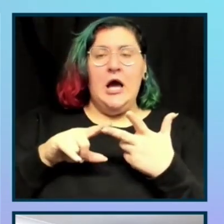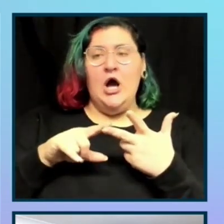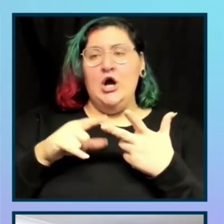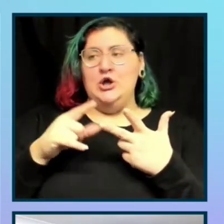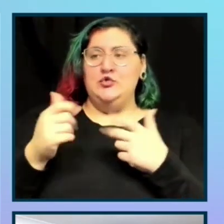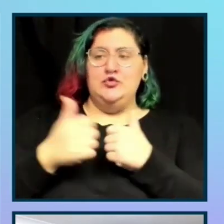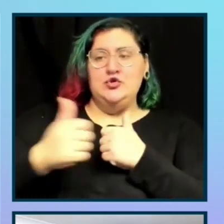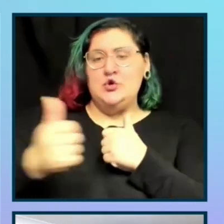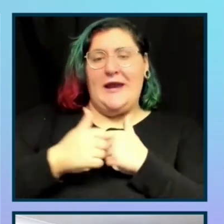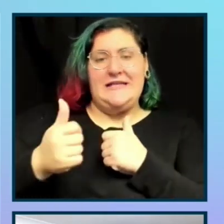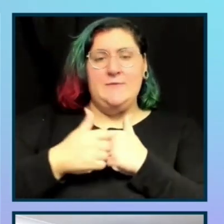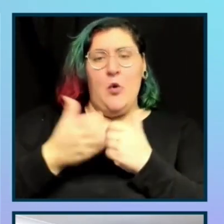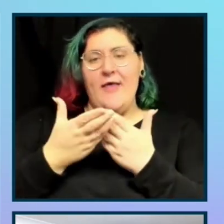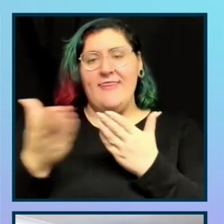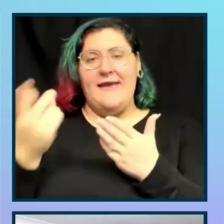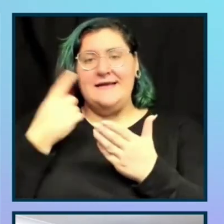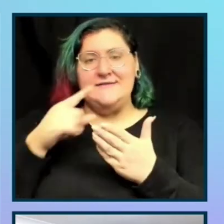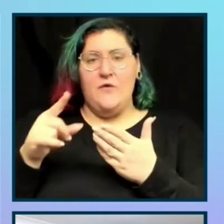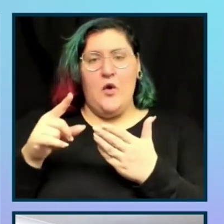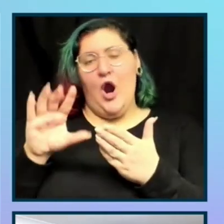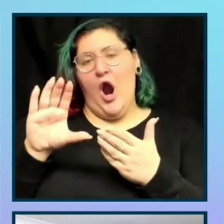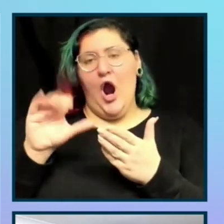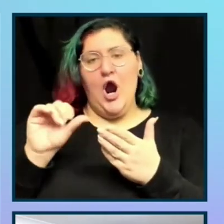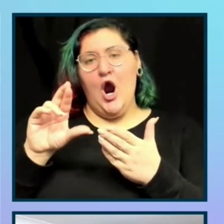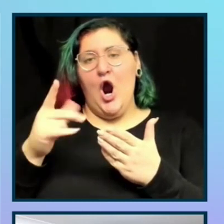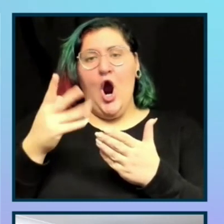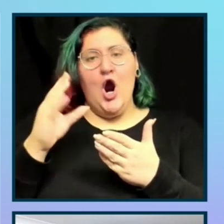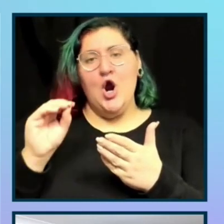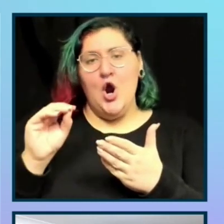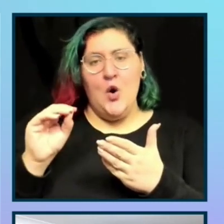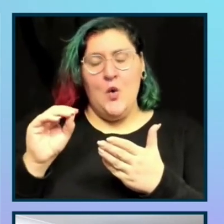There are the Reaper's Bones who do PvP, so player versus player,